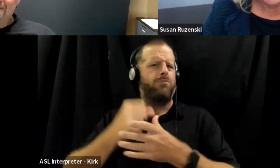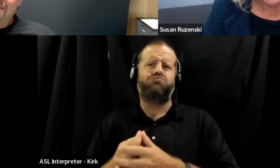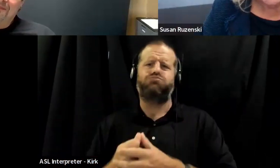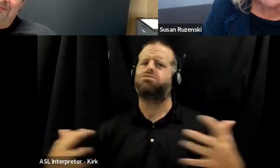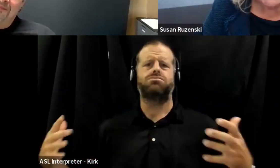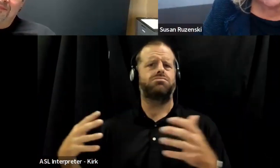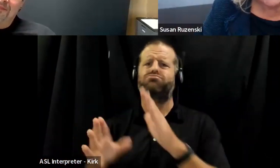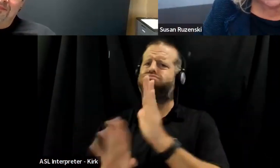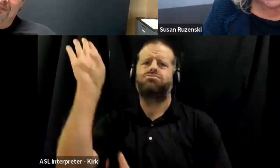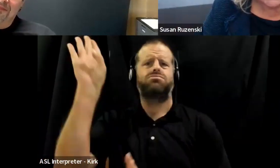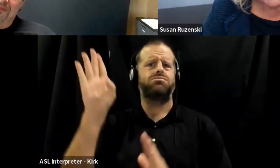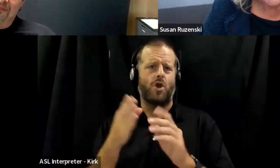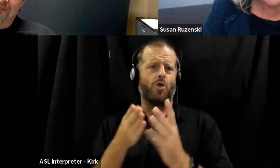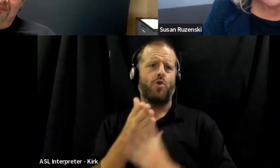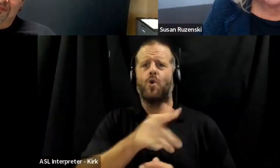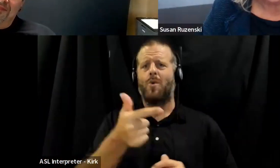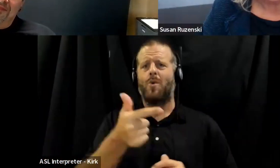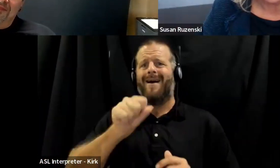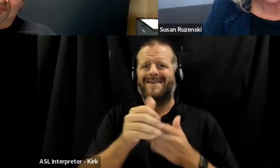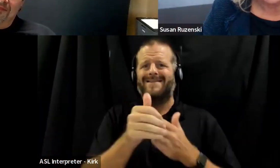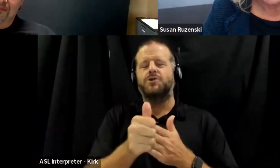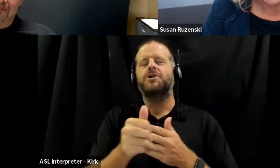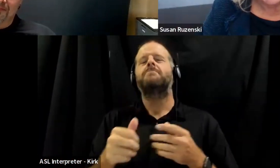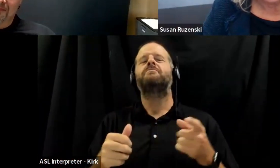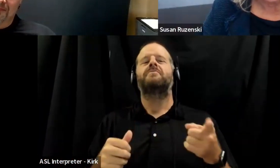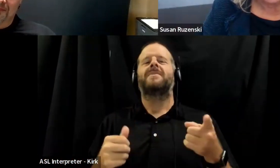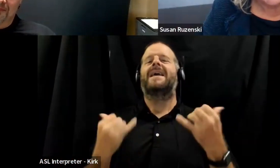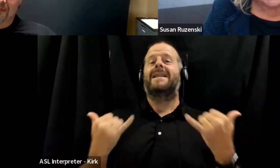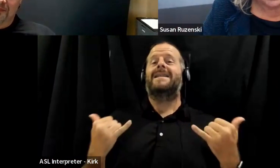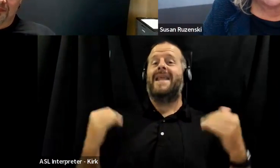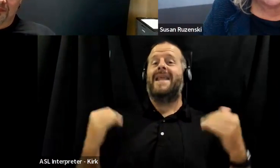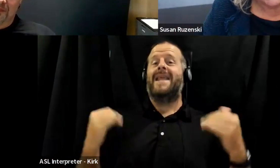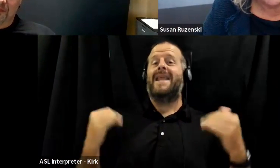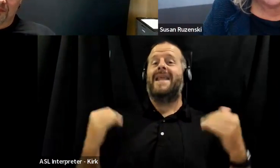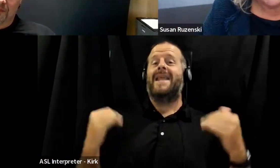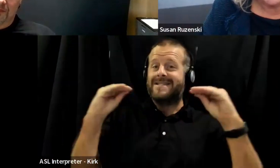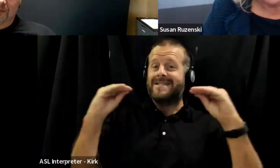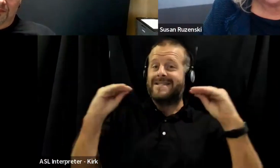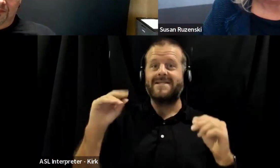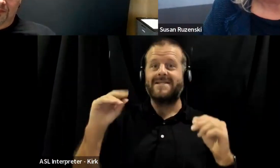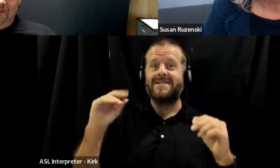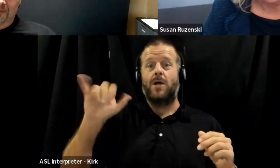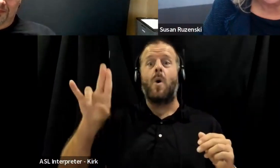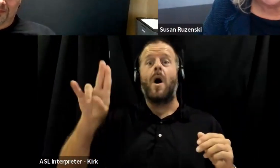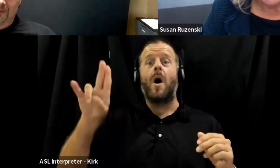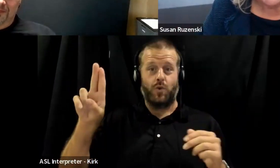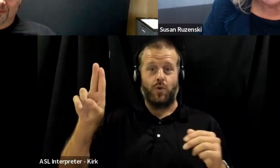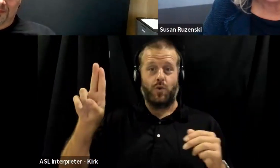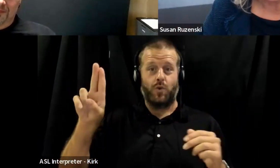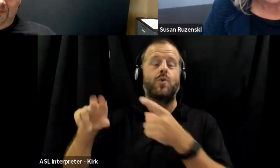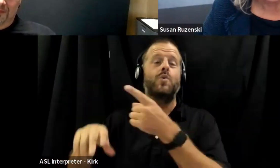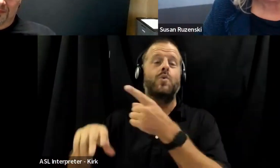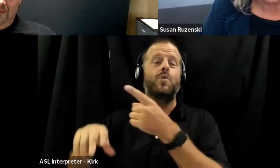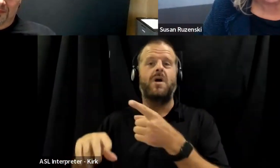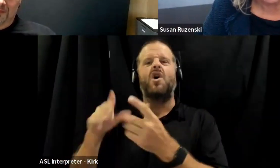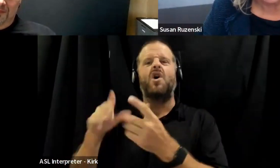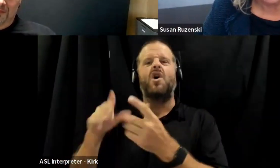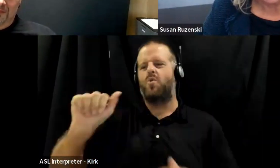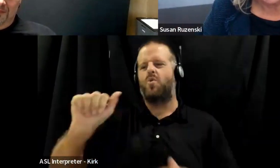he teaches now, of course, , that is at NYU through the Ability Project, which he also created and